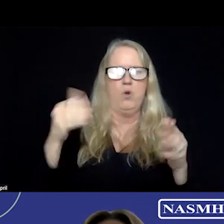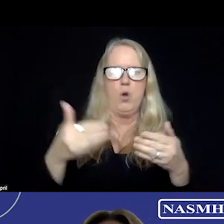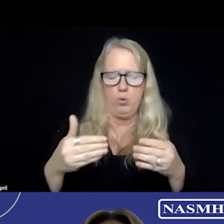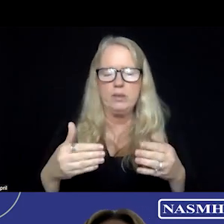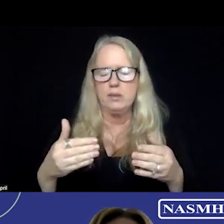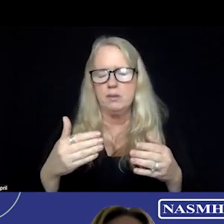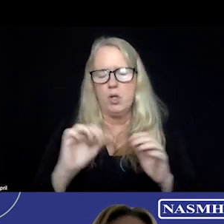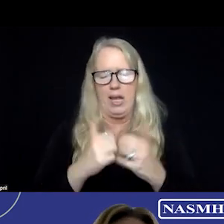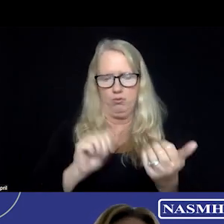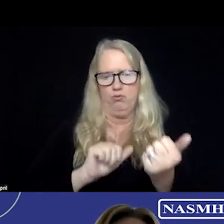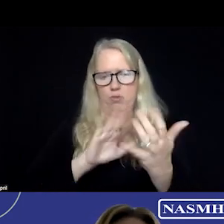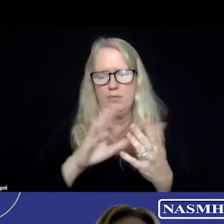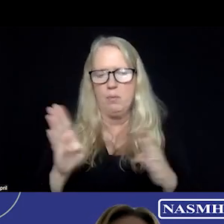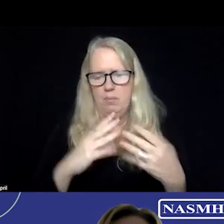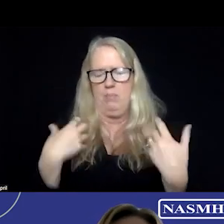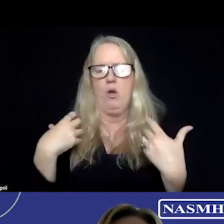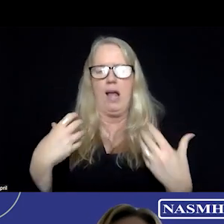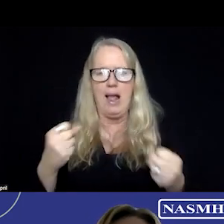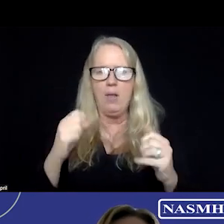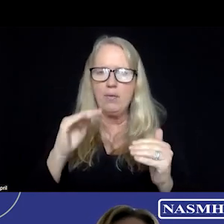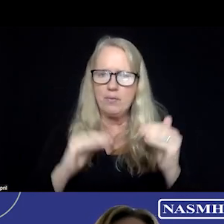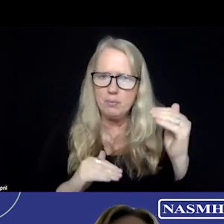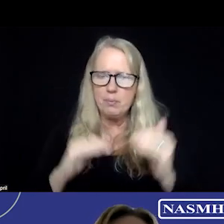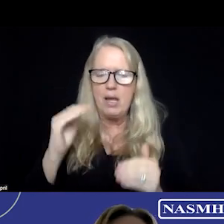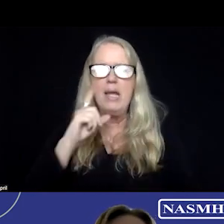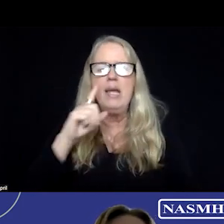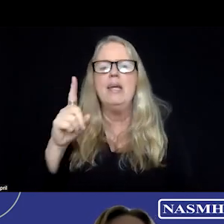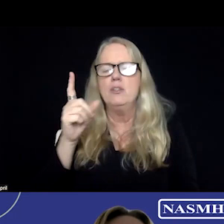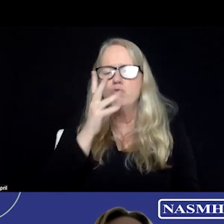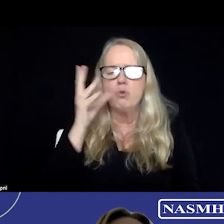ADDRESSING BEHAVIORAL HEALTH DESPAIRS IN RURAL AREAS.